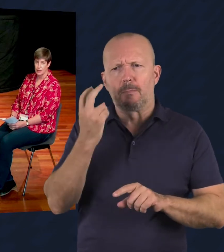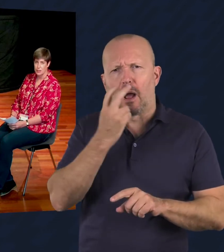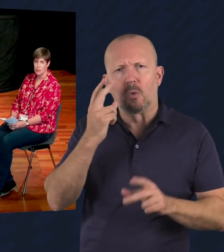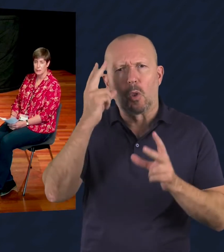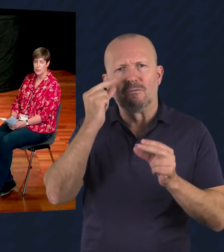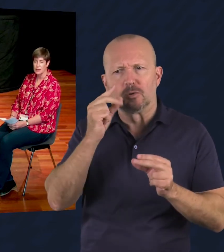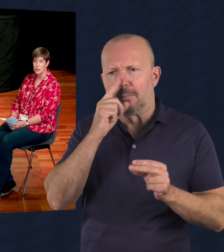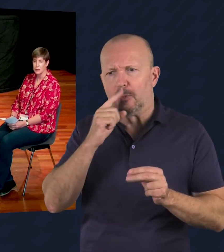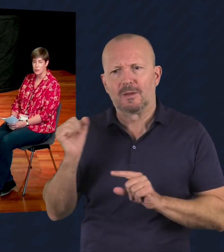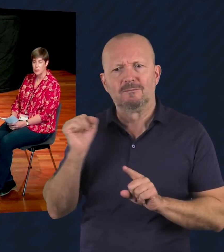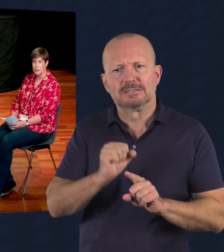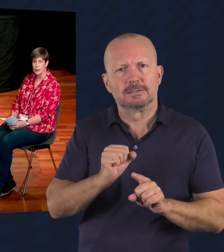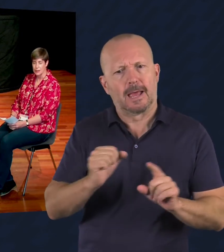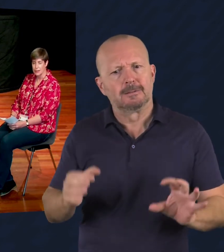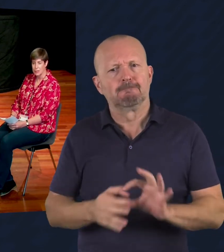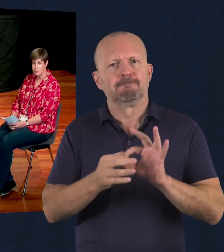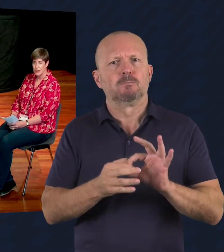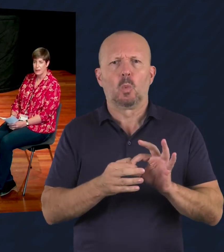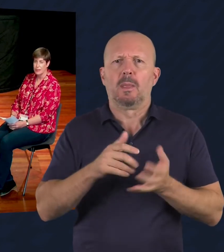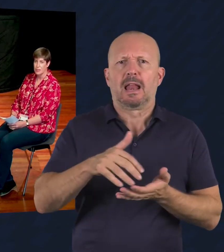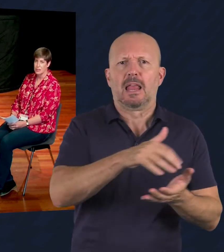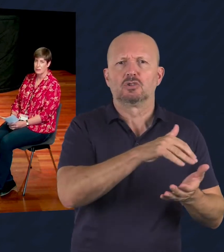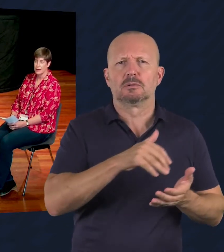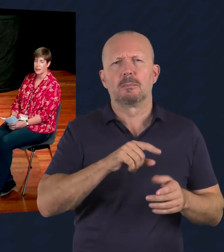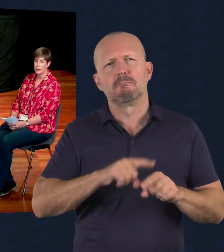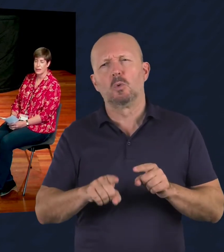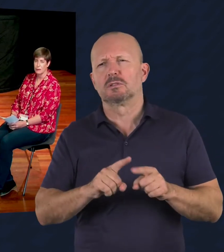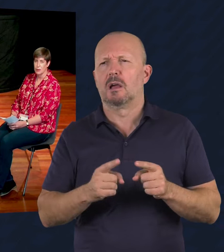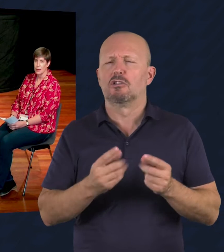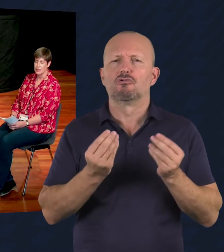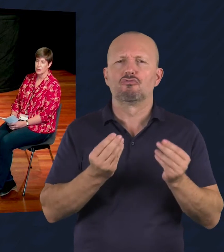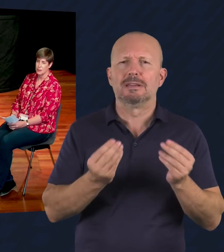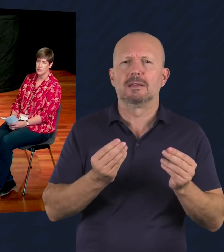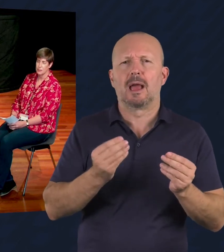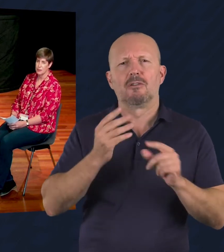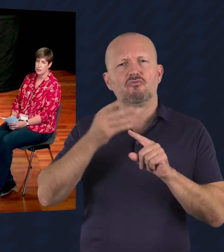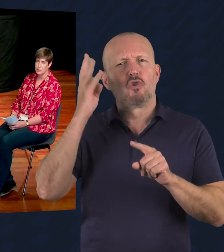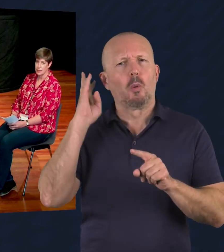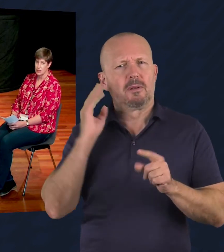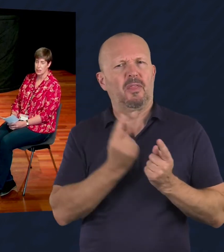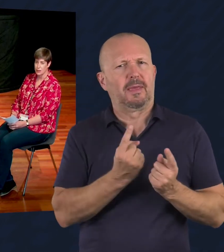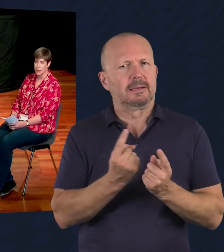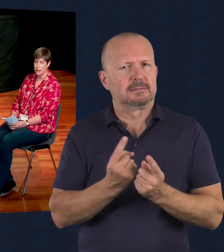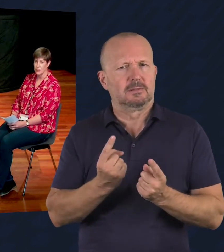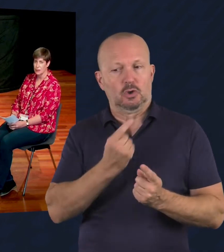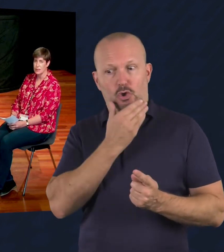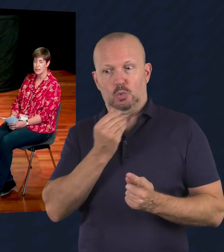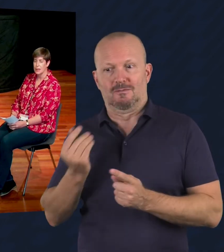and low vision community to objects and collection, collections mainly Greek and Roman antiquities that we use in teaching and learning at the university.